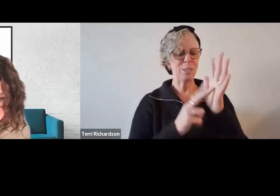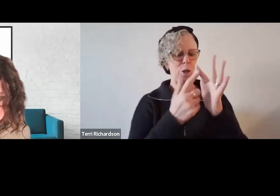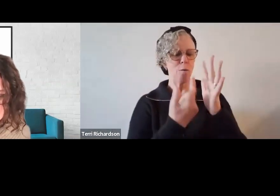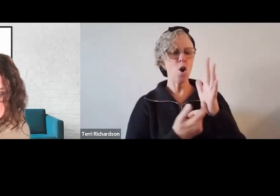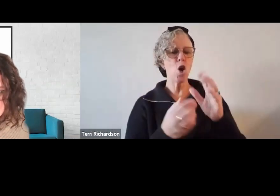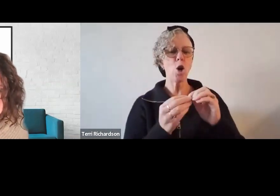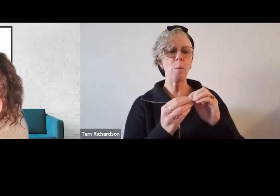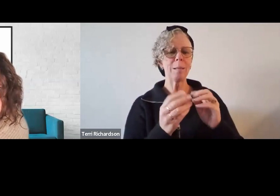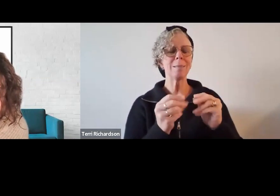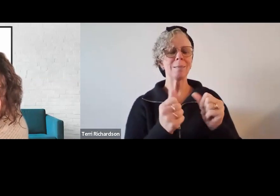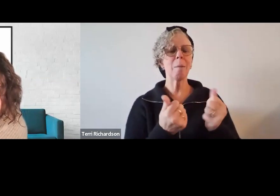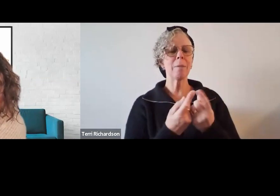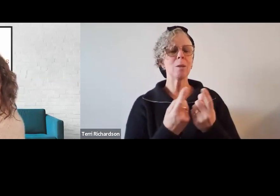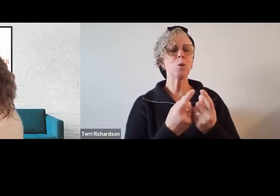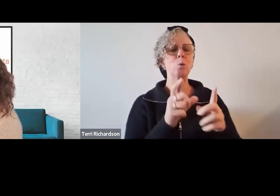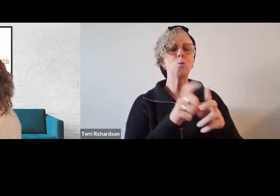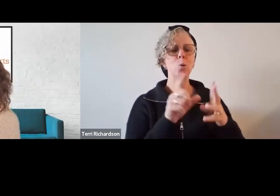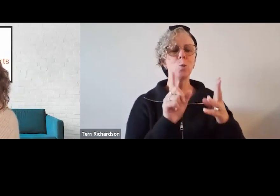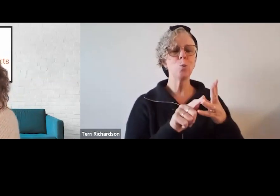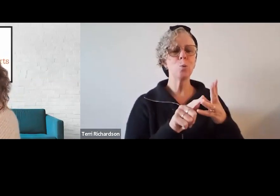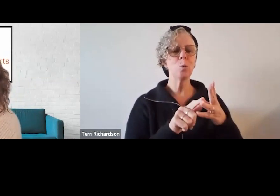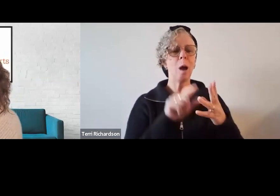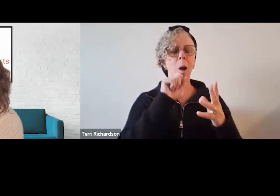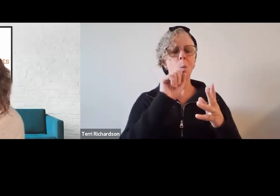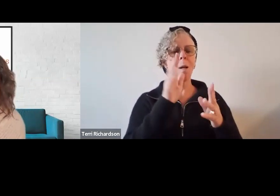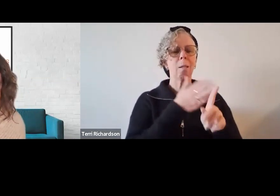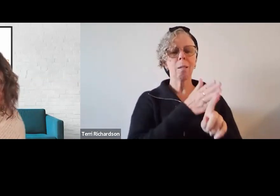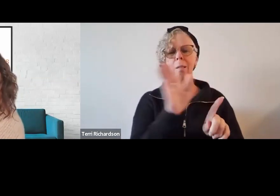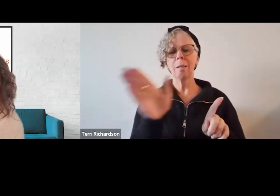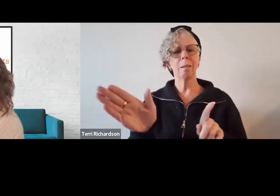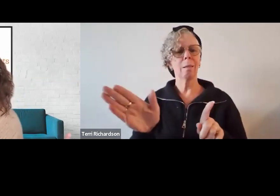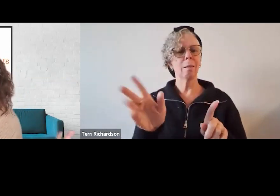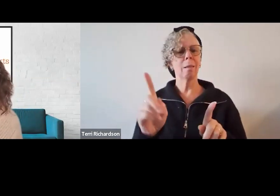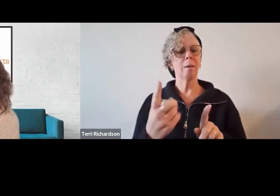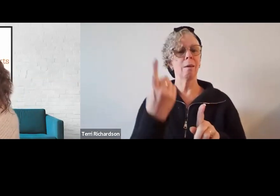And I'm going to turn to our first kind of topic area,